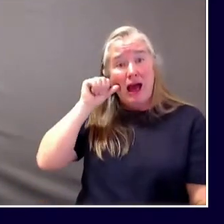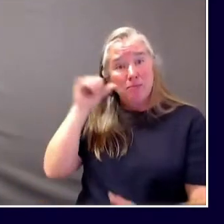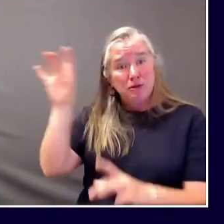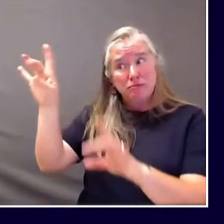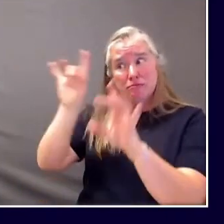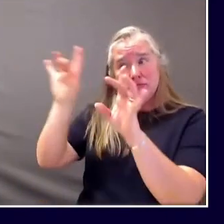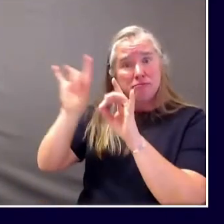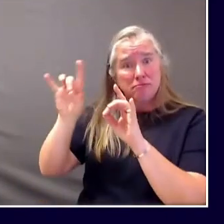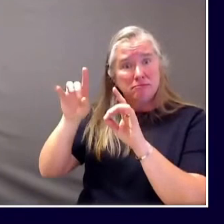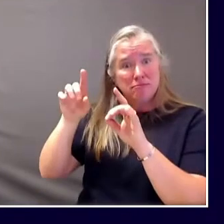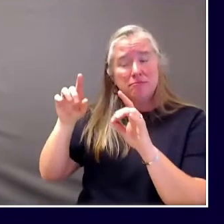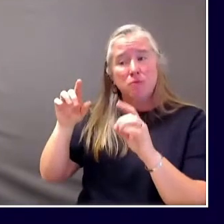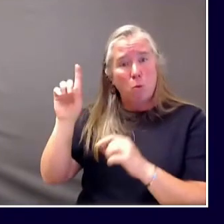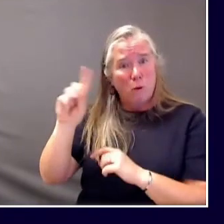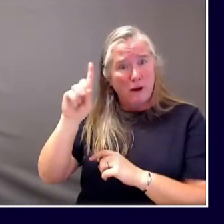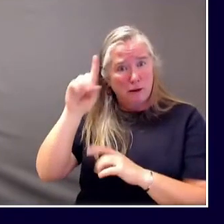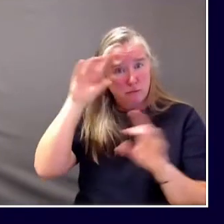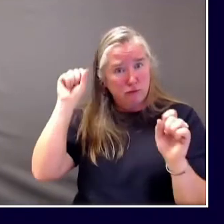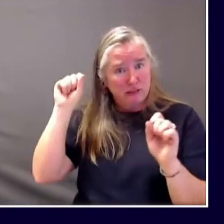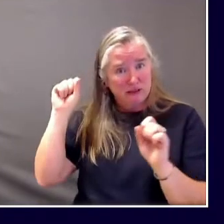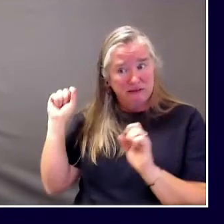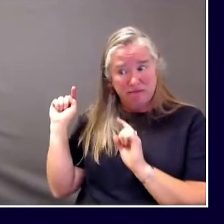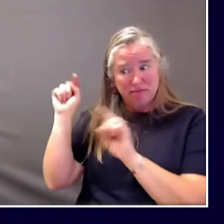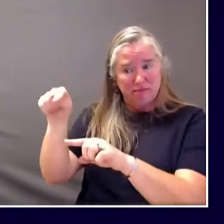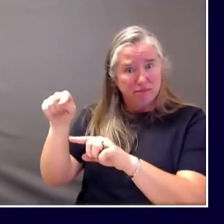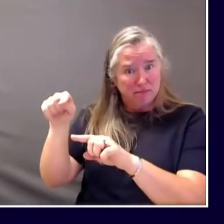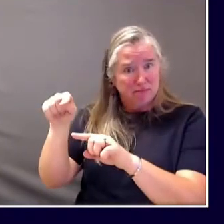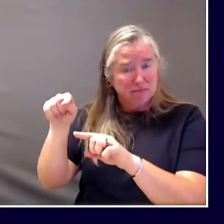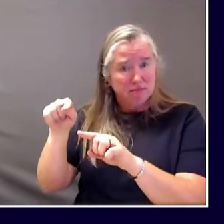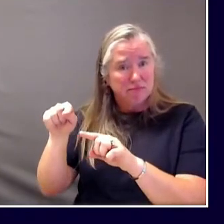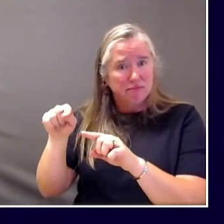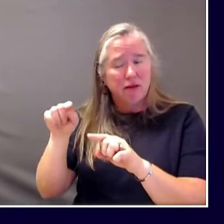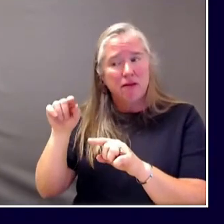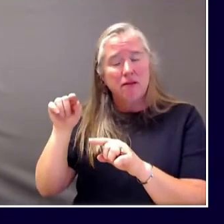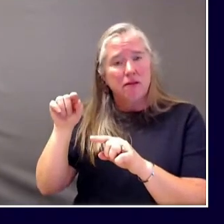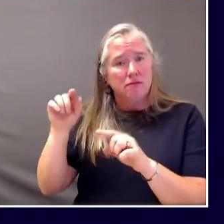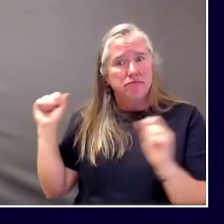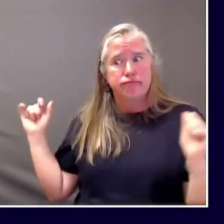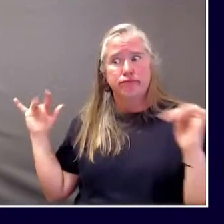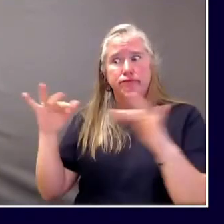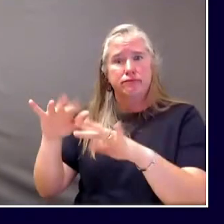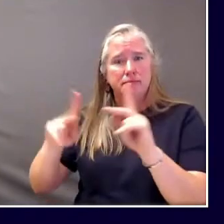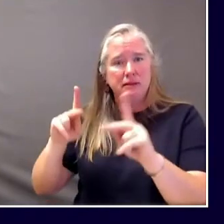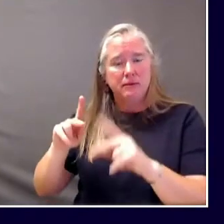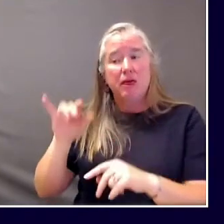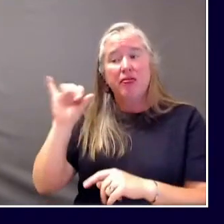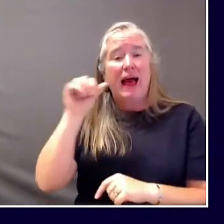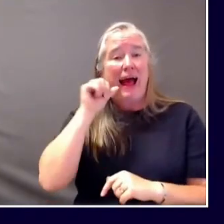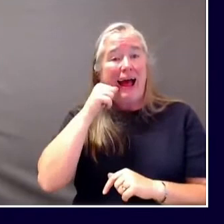having a large crowd his his